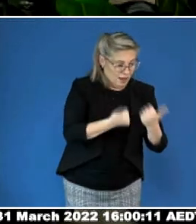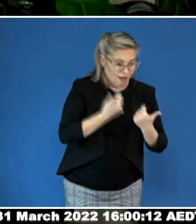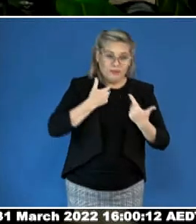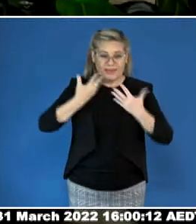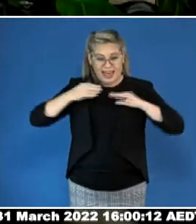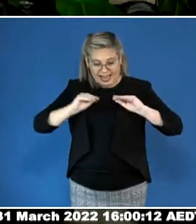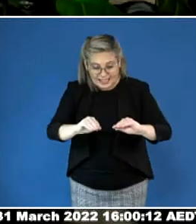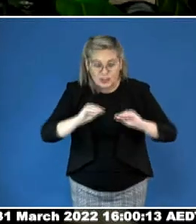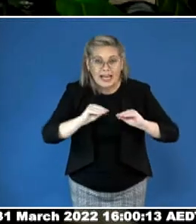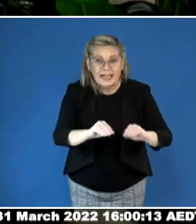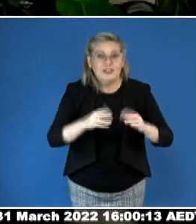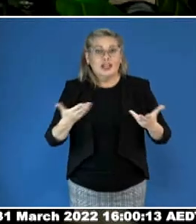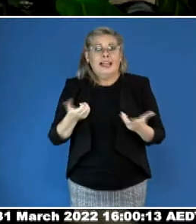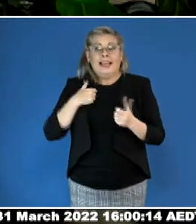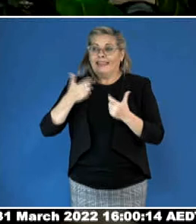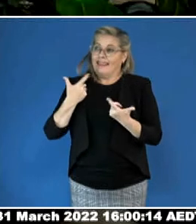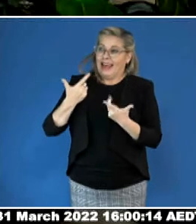limited access to communities and their peers.